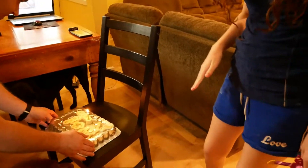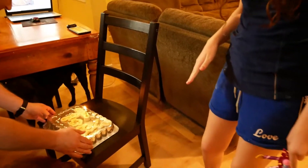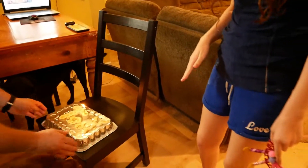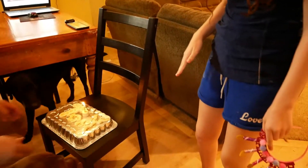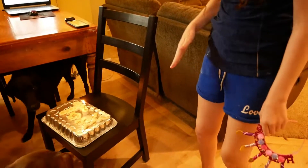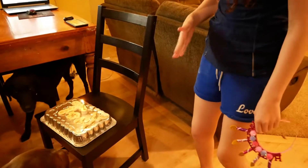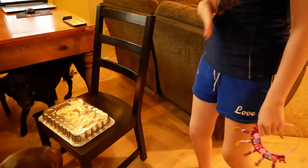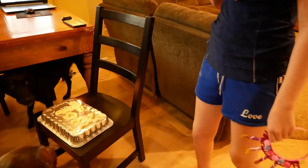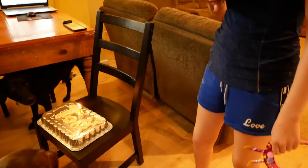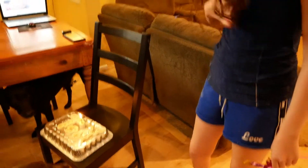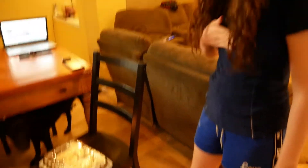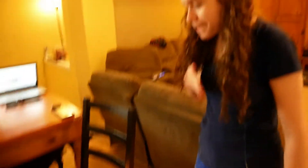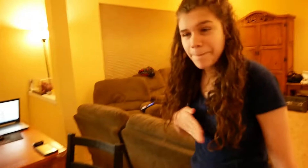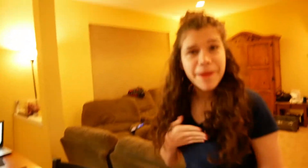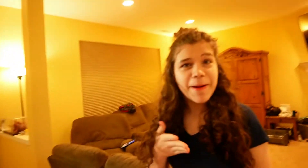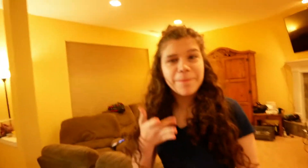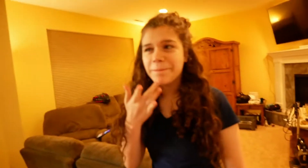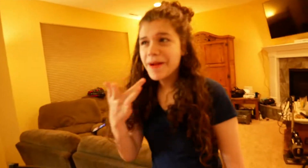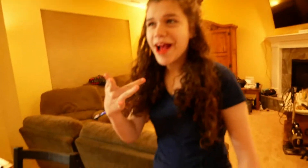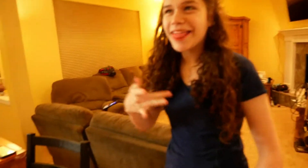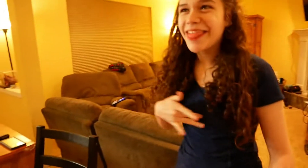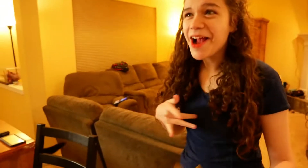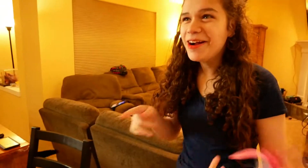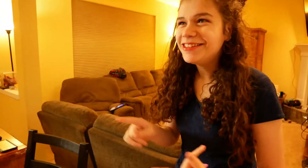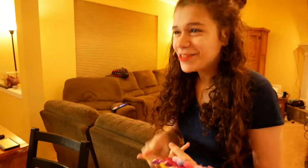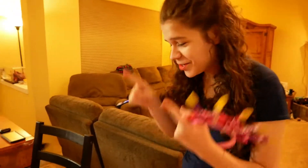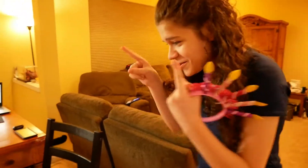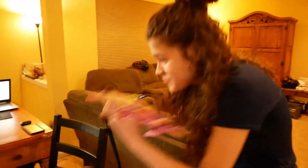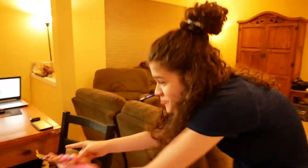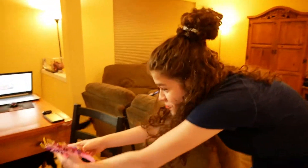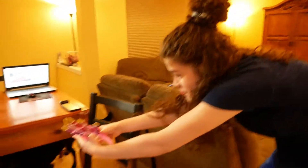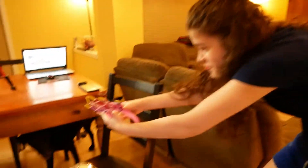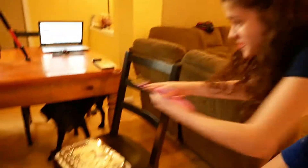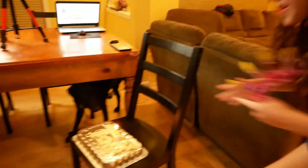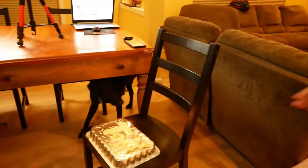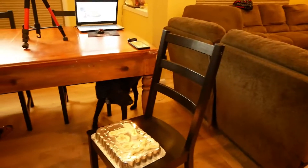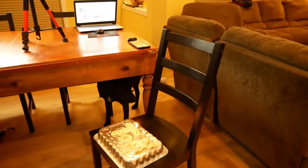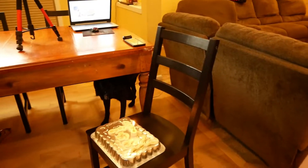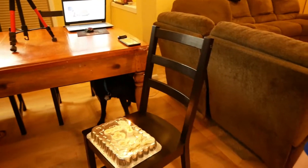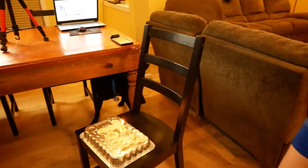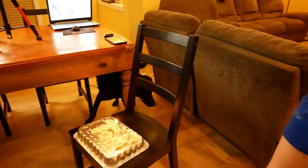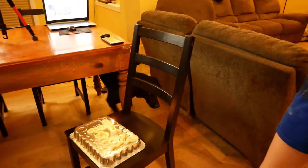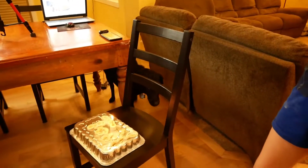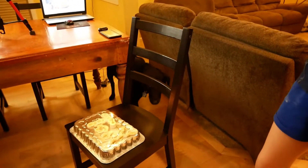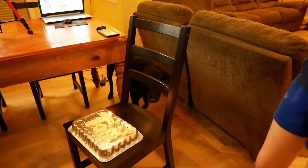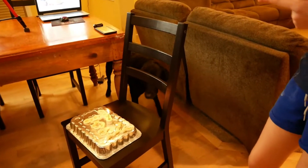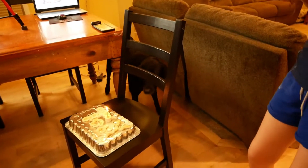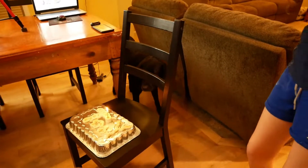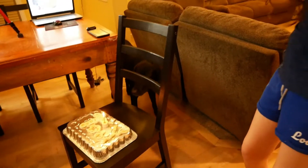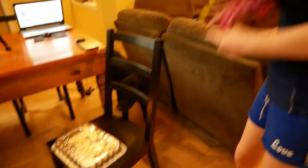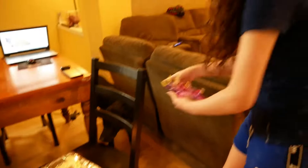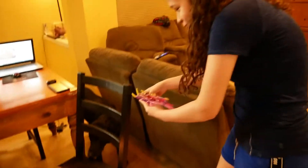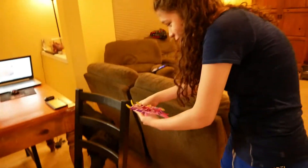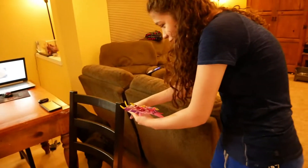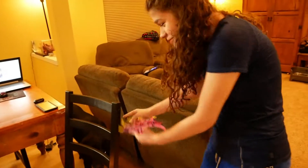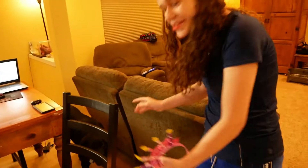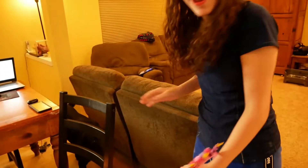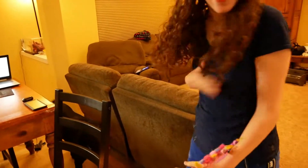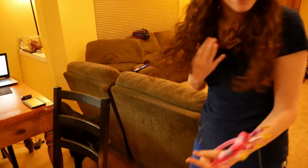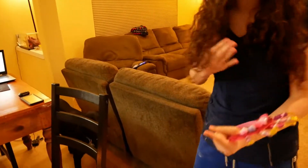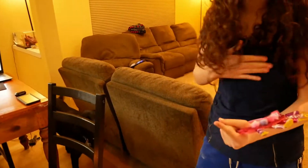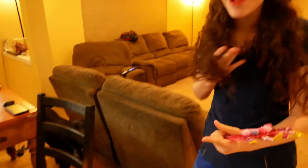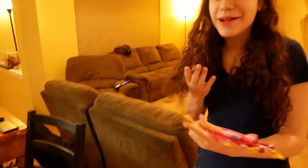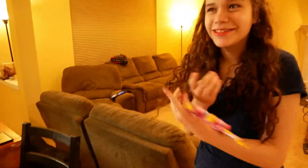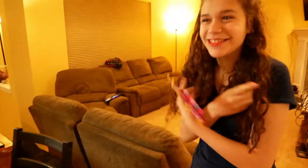notifications on so you will be notified when we plan it and here is a little clip from tony's